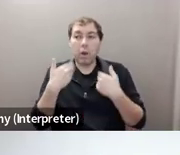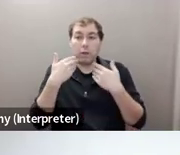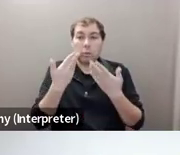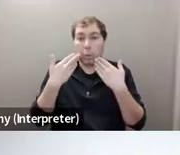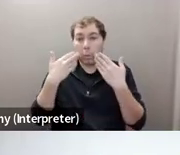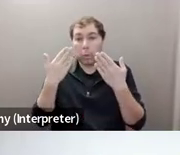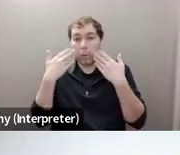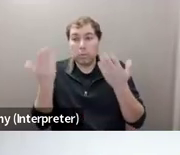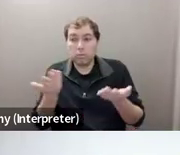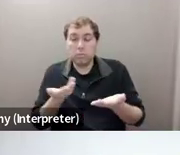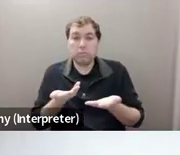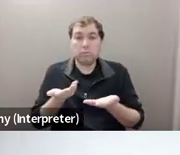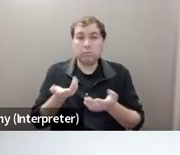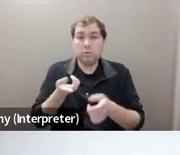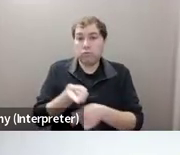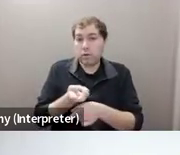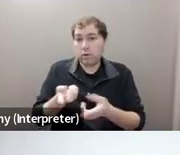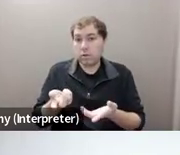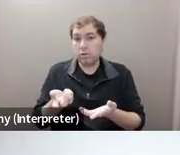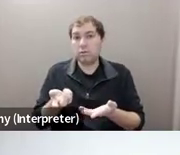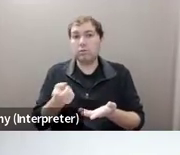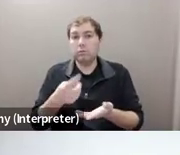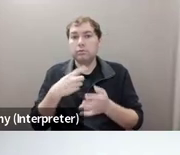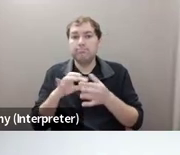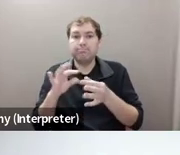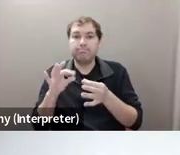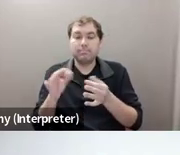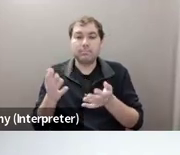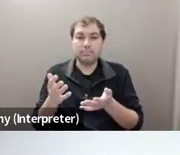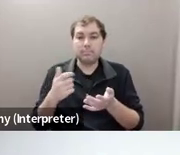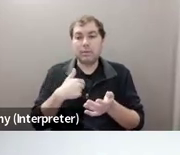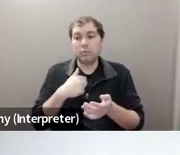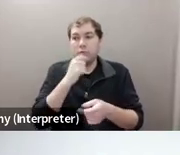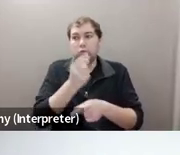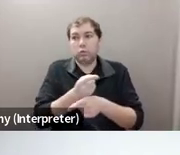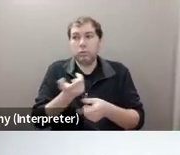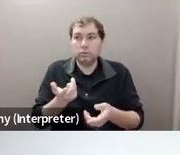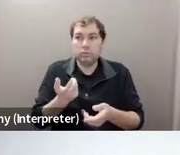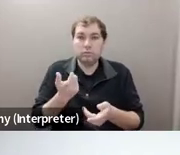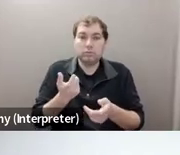Tyler Wilcox: Is this? Is this right? This is what this person said to me. I just wasn't sure about it, and I wanted some clarification.